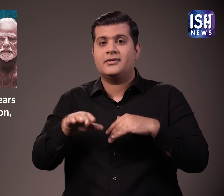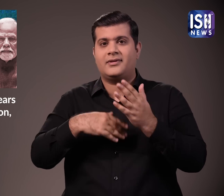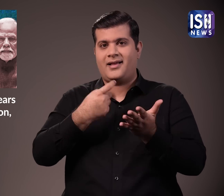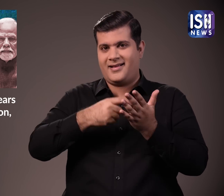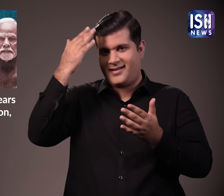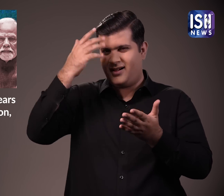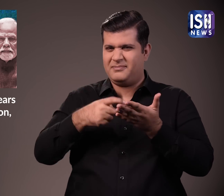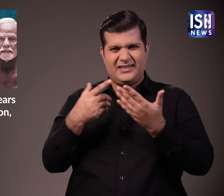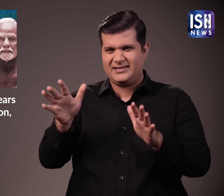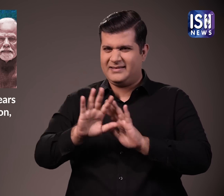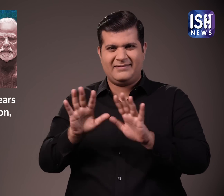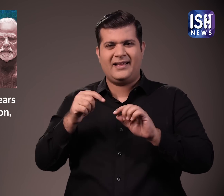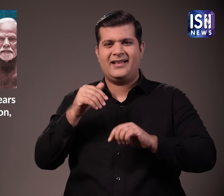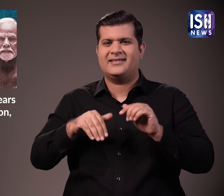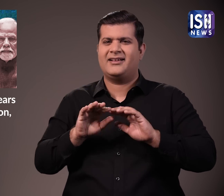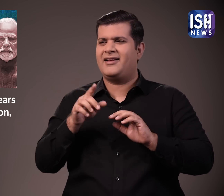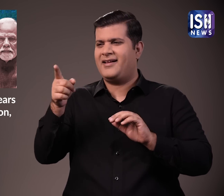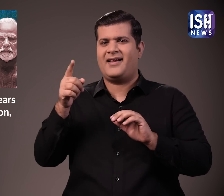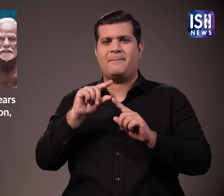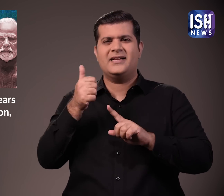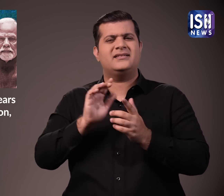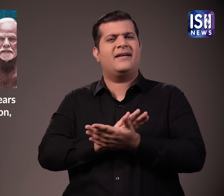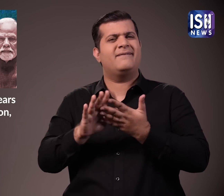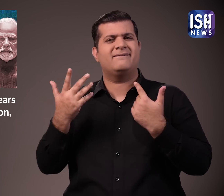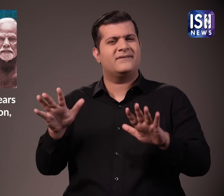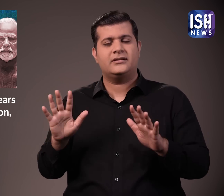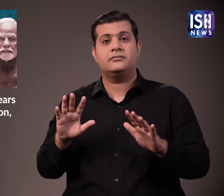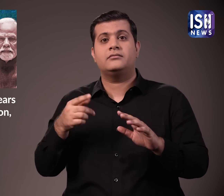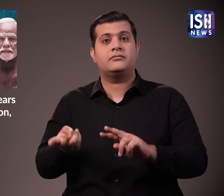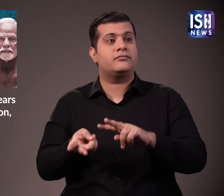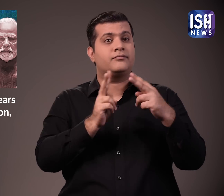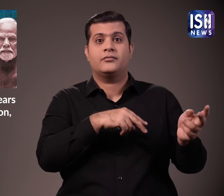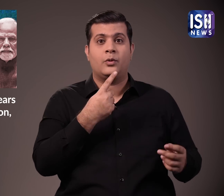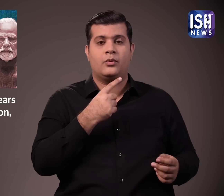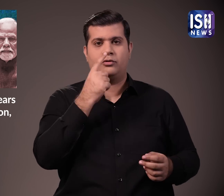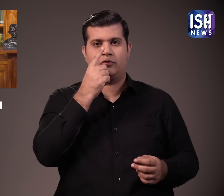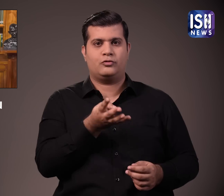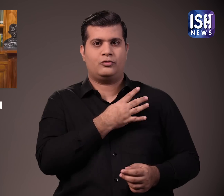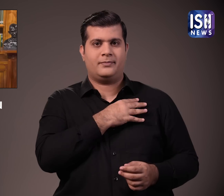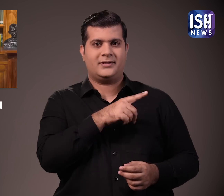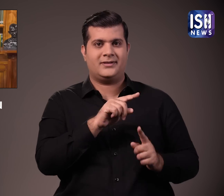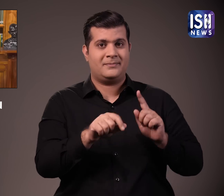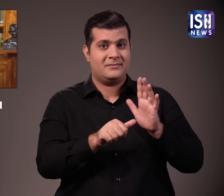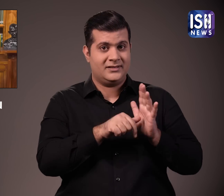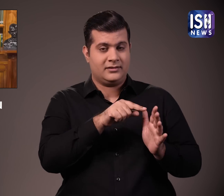Droupadi Murmu succeeded Ram Nath Kovind as President of India after his term ended.